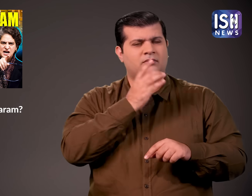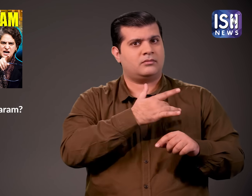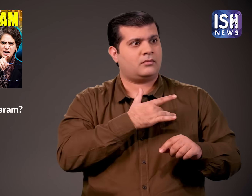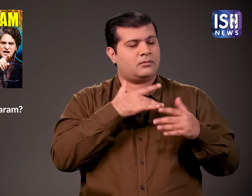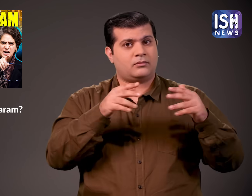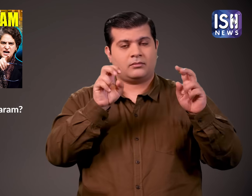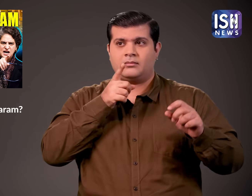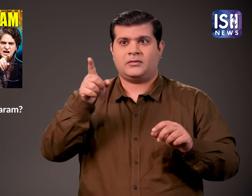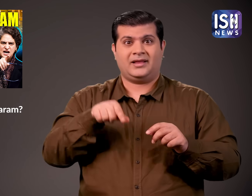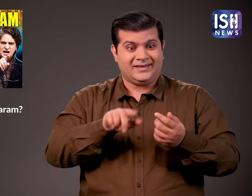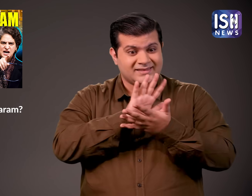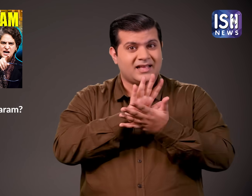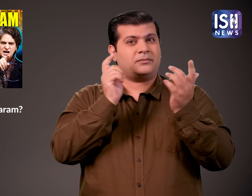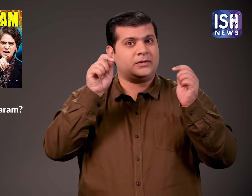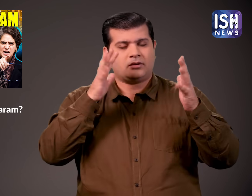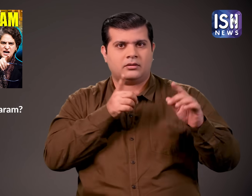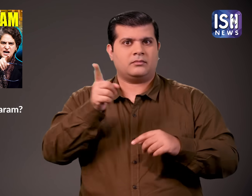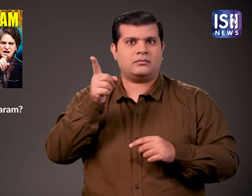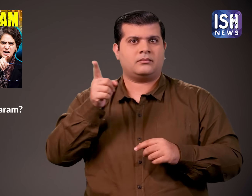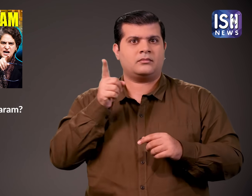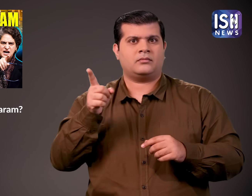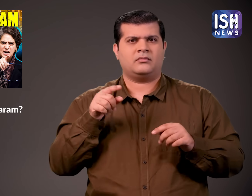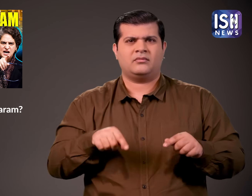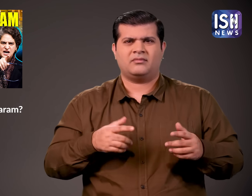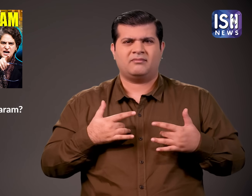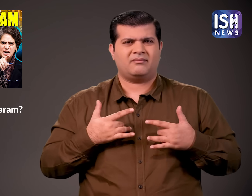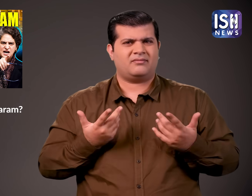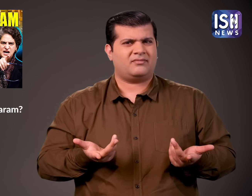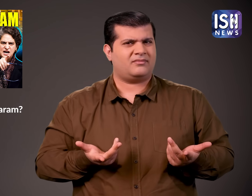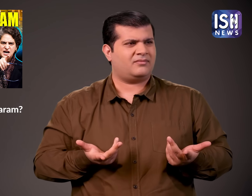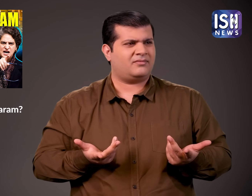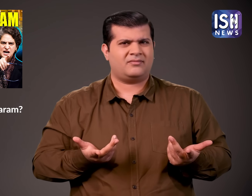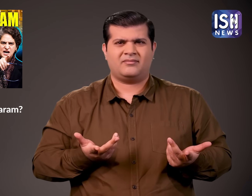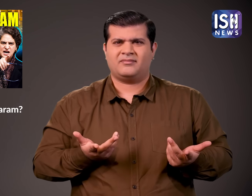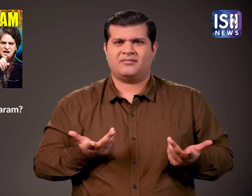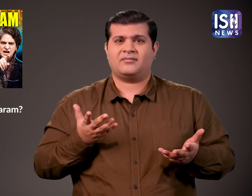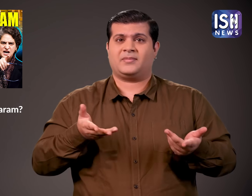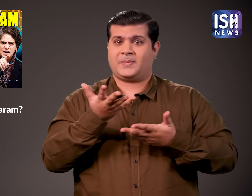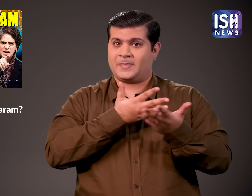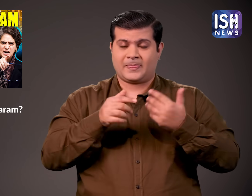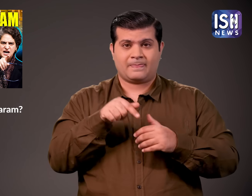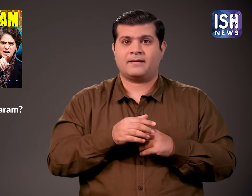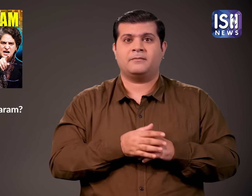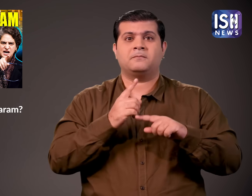During moments meant for celebration, PM Modi repeatedly blames the Congress, which he described as unfathomable.